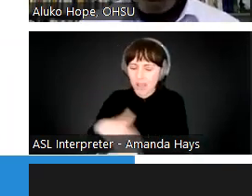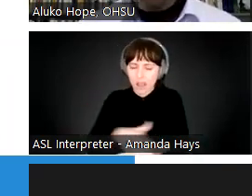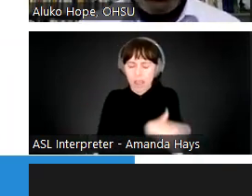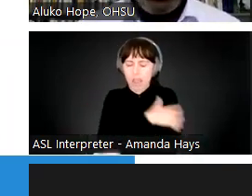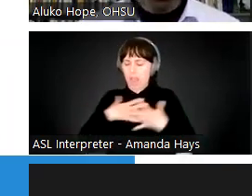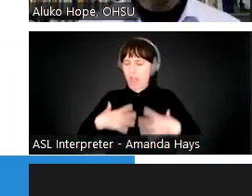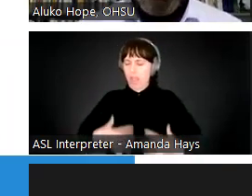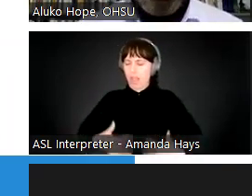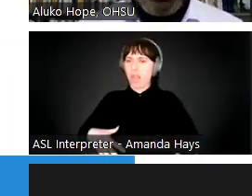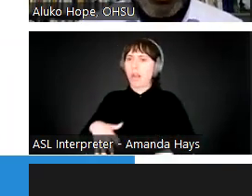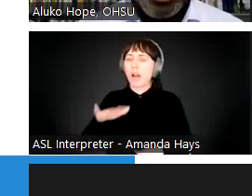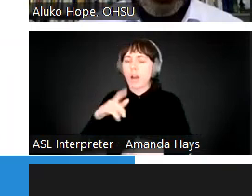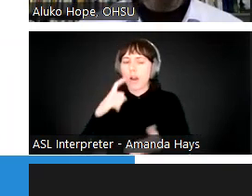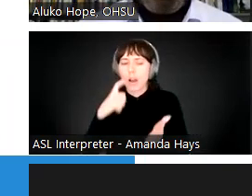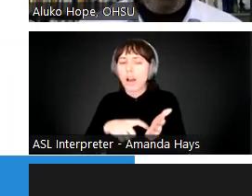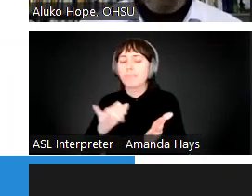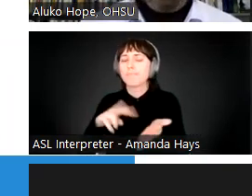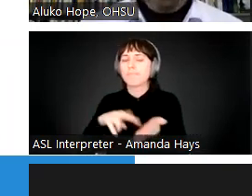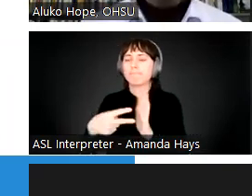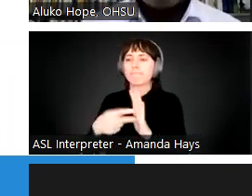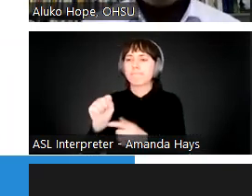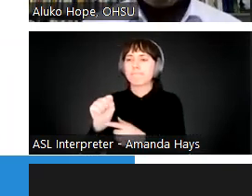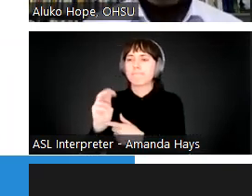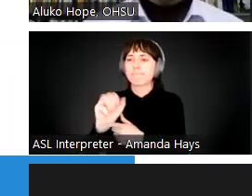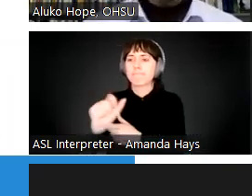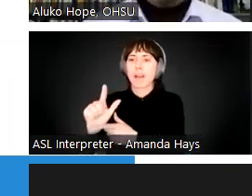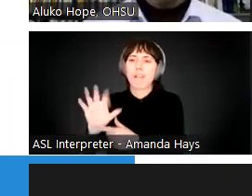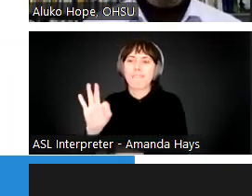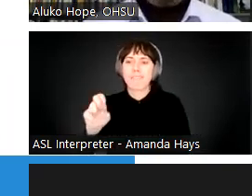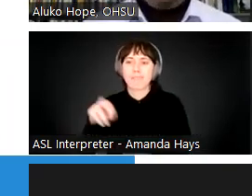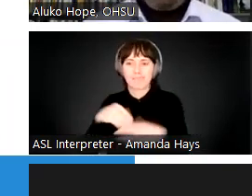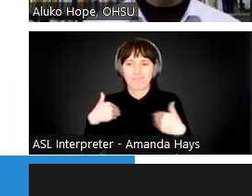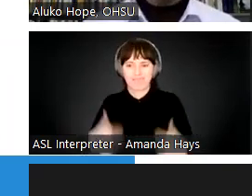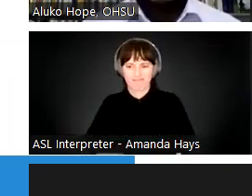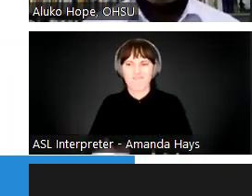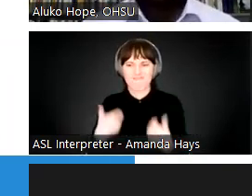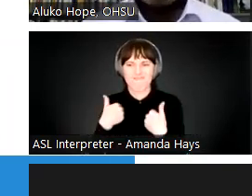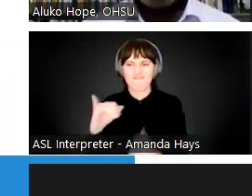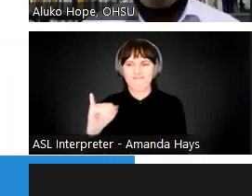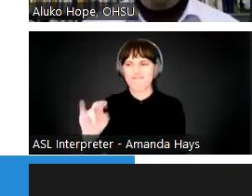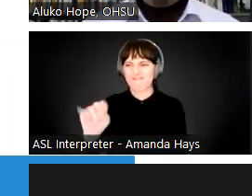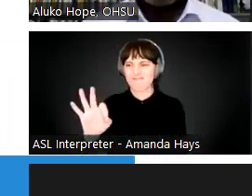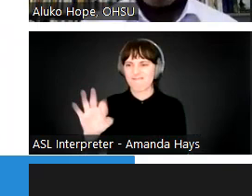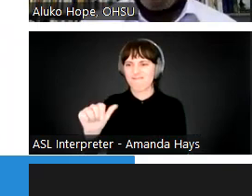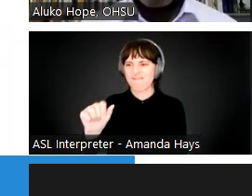that can be a sign that the small fibers are are inflamed as well. And those are all things that we see when somebody has